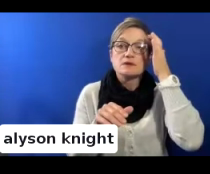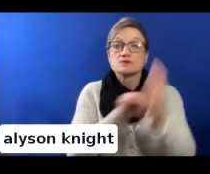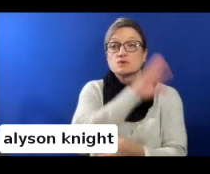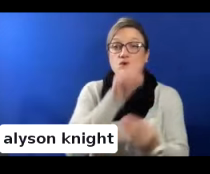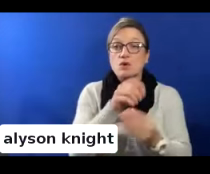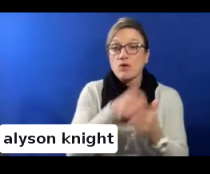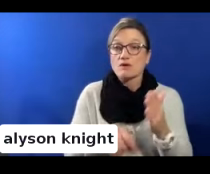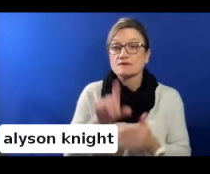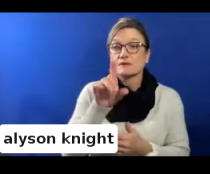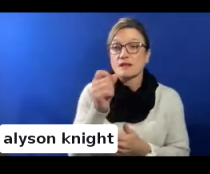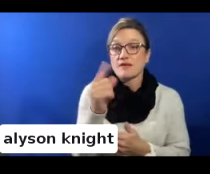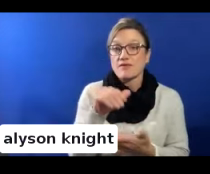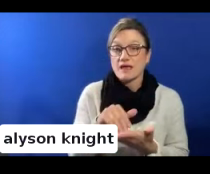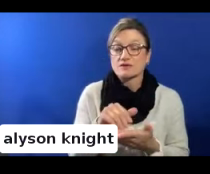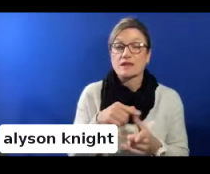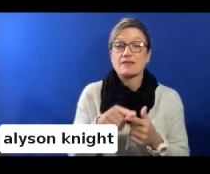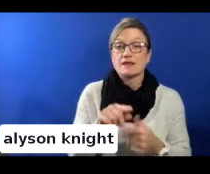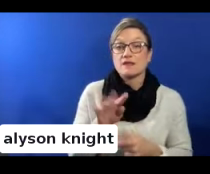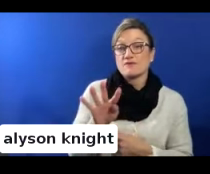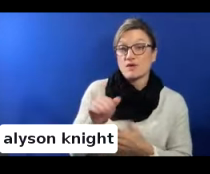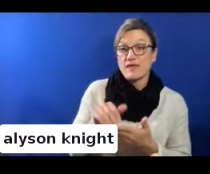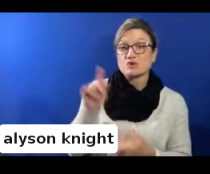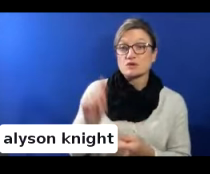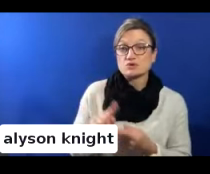Then the $4,000 was reduced to $1,000.